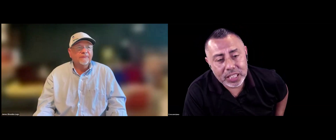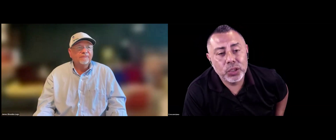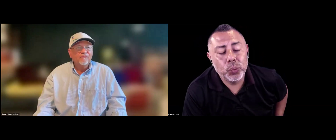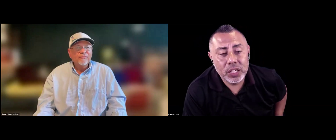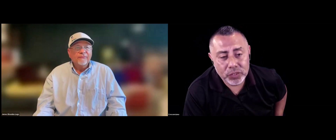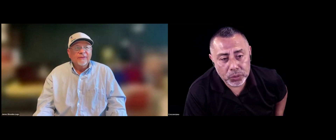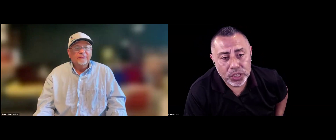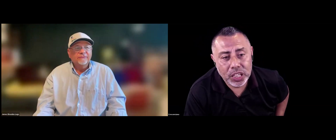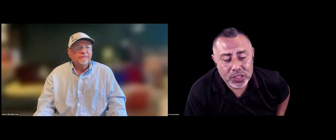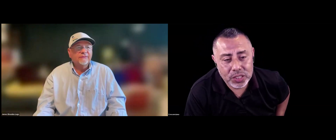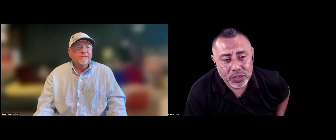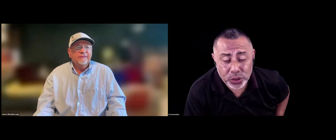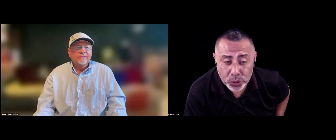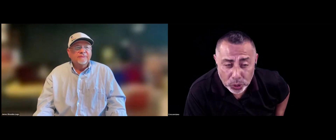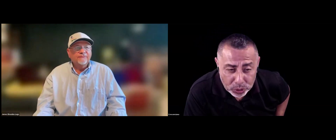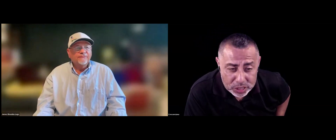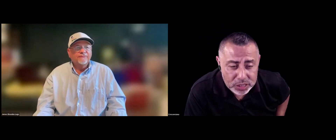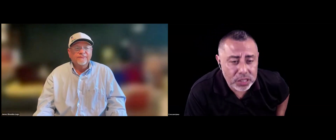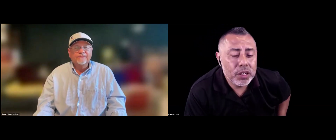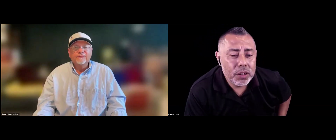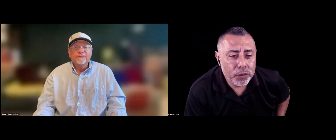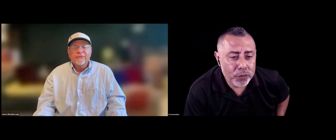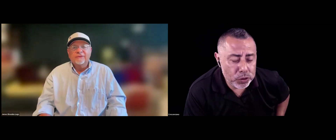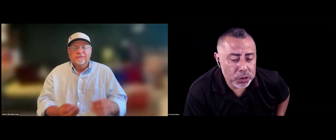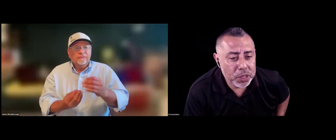And they get in the way of communication. The goal is for folks to be able to share their stories with each other.